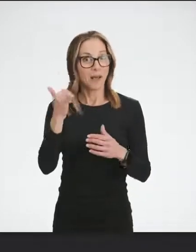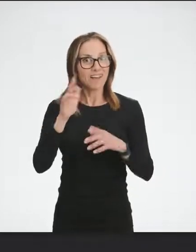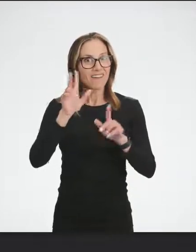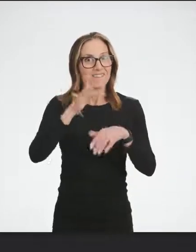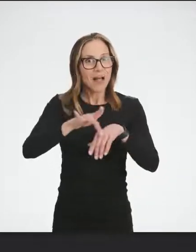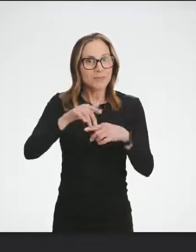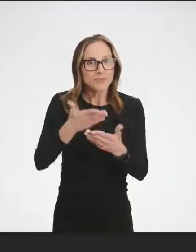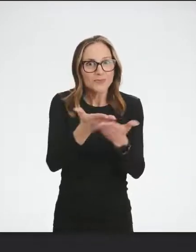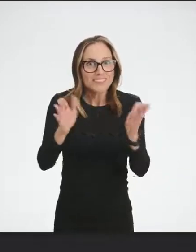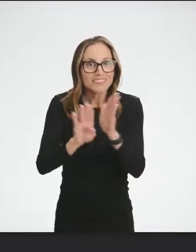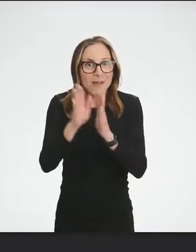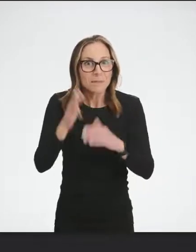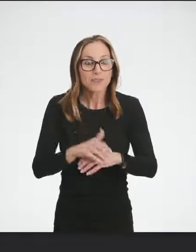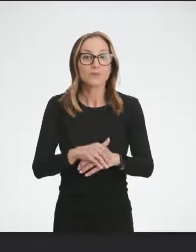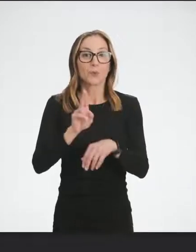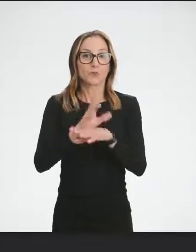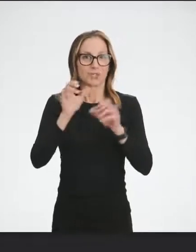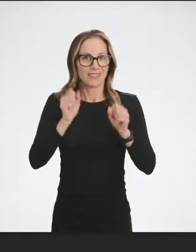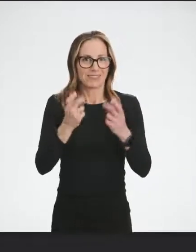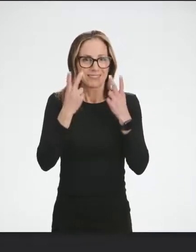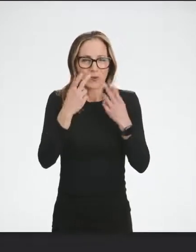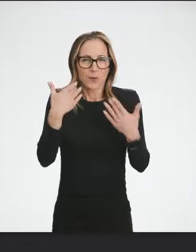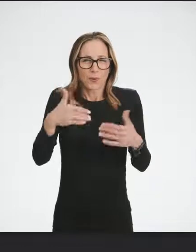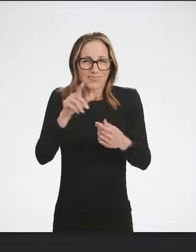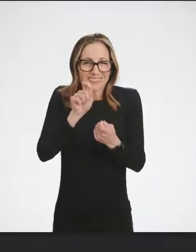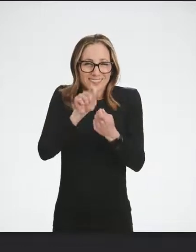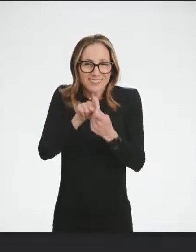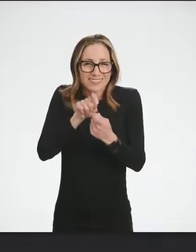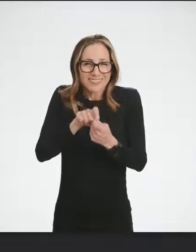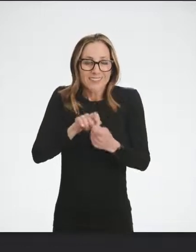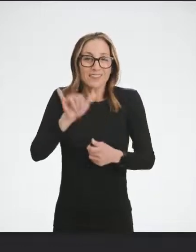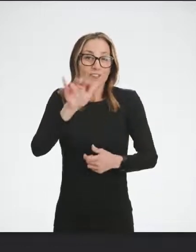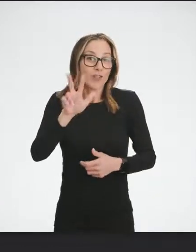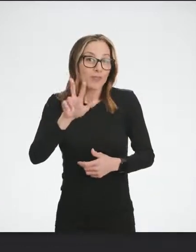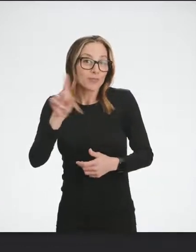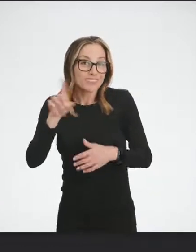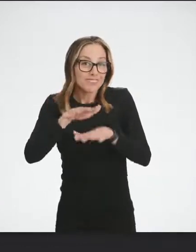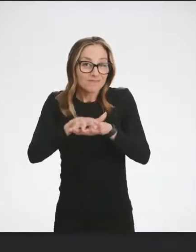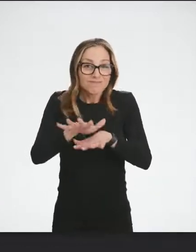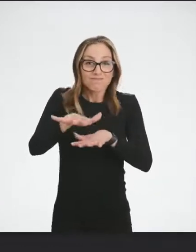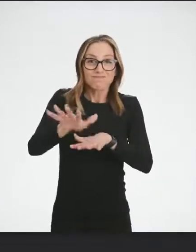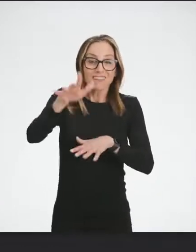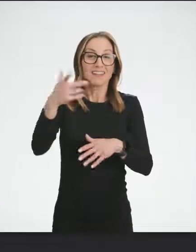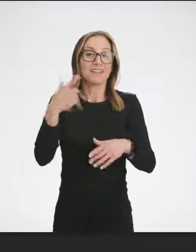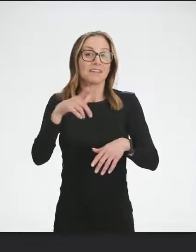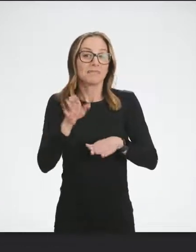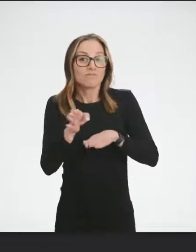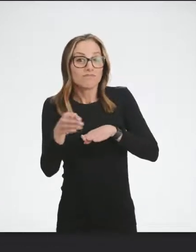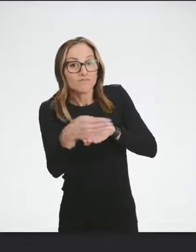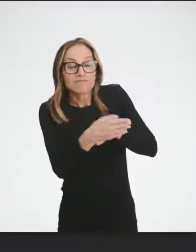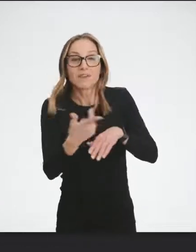Users of your apps will be able to see incredible details, like 3D elevation, turn lanes, crosswalks